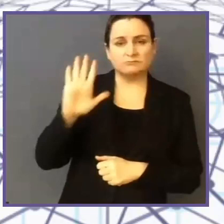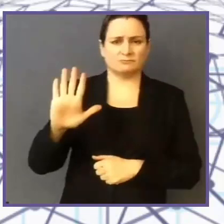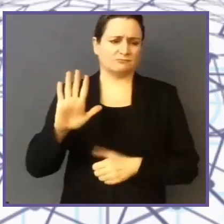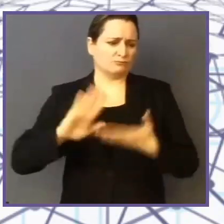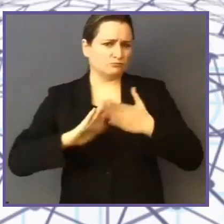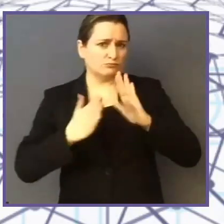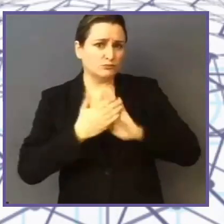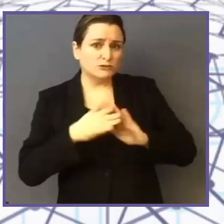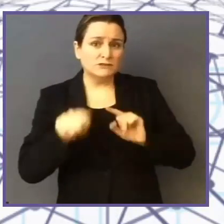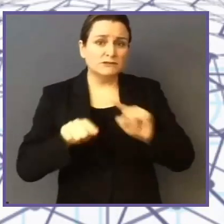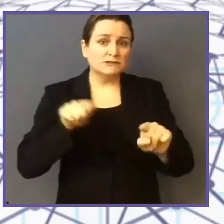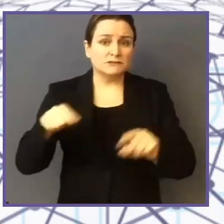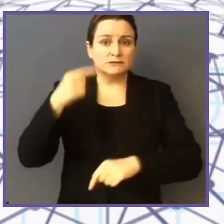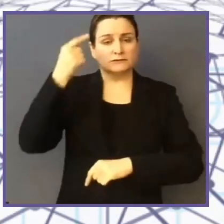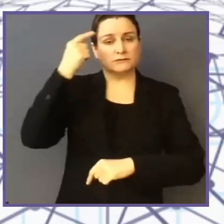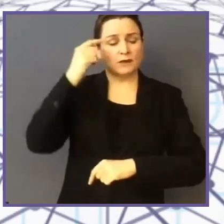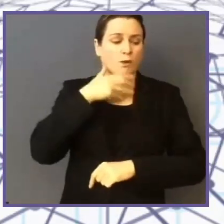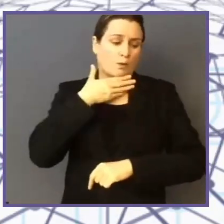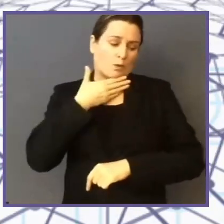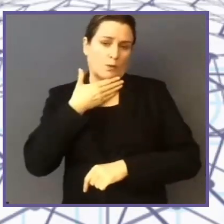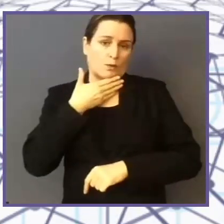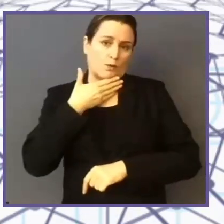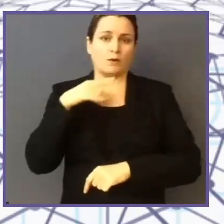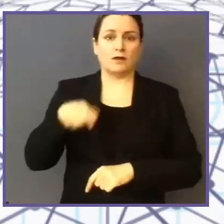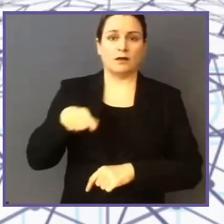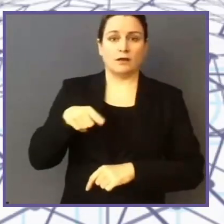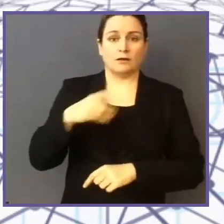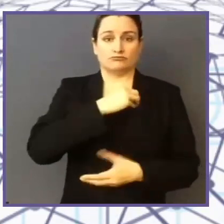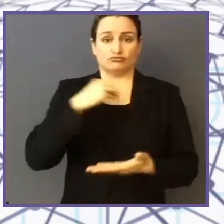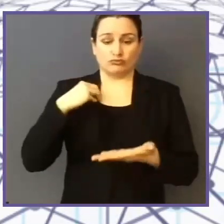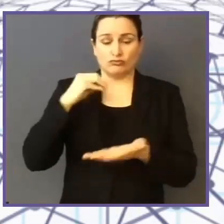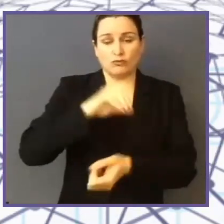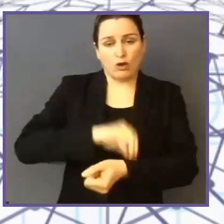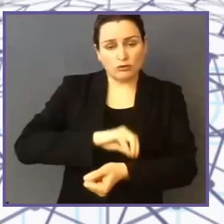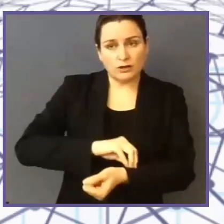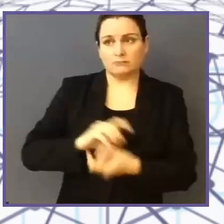the idea that professionals, family members and others take decisions on our behalf.